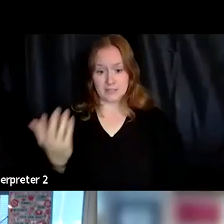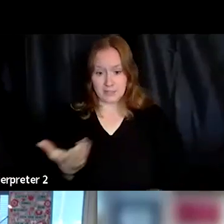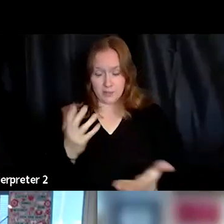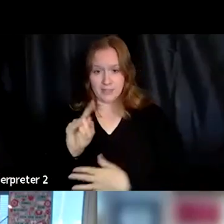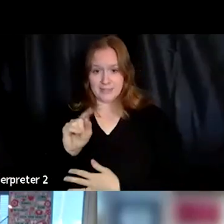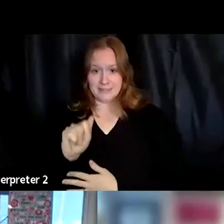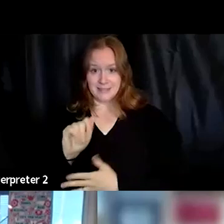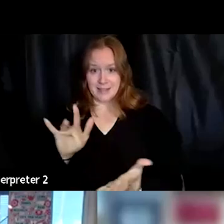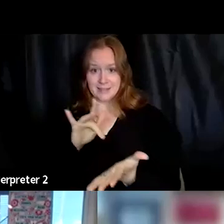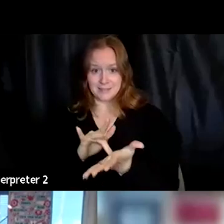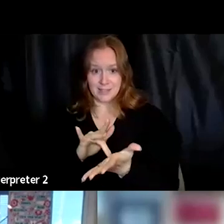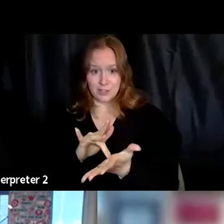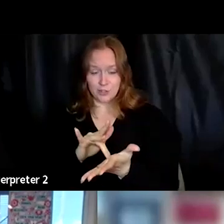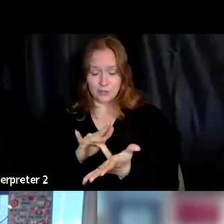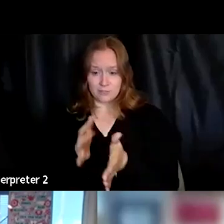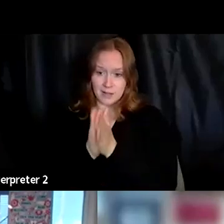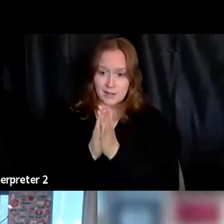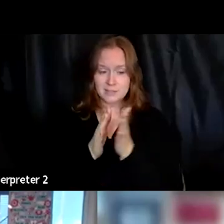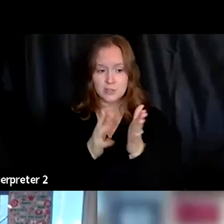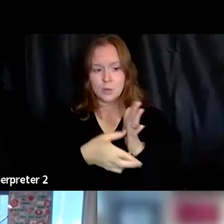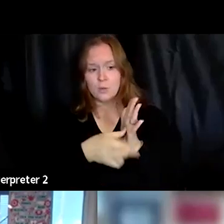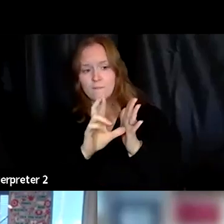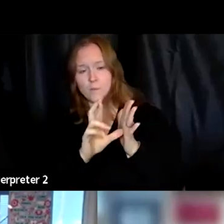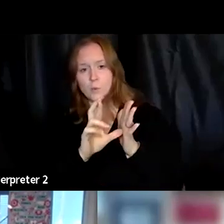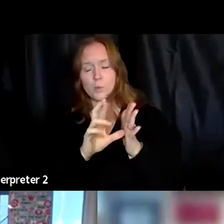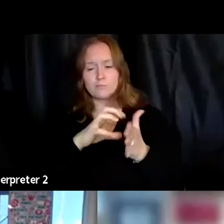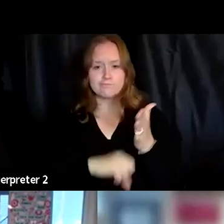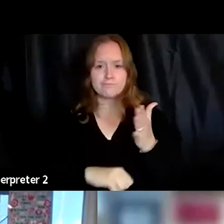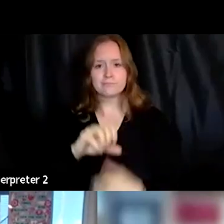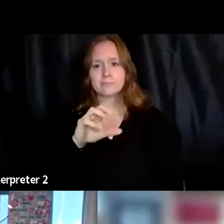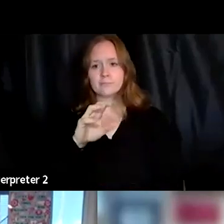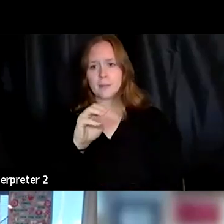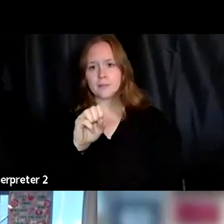review your redacted MSR. Maybe somebody wants to talk a little bit more about